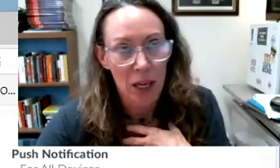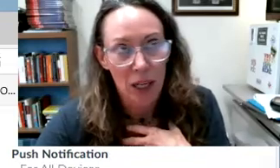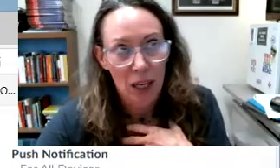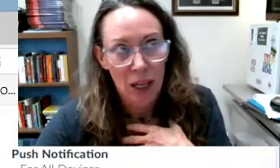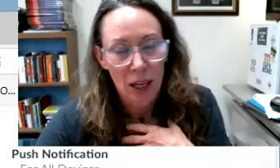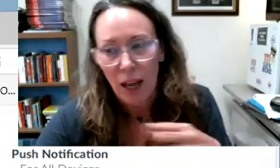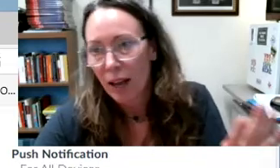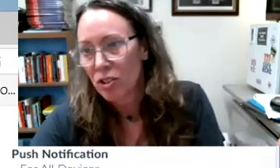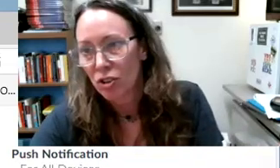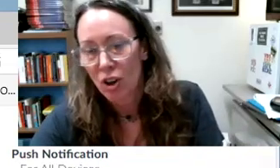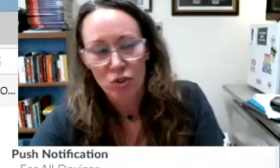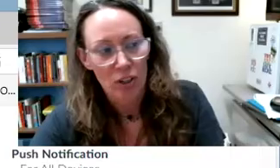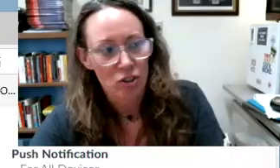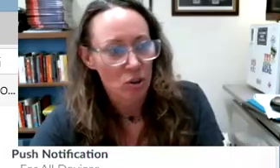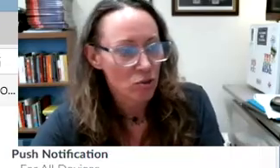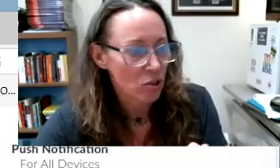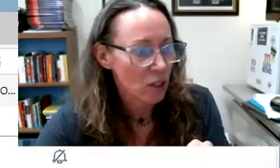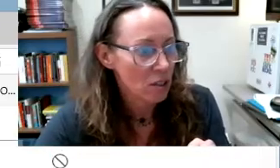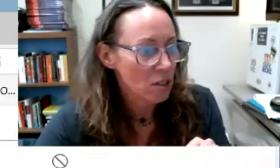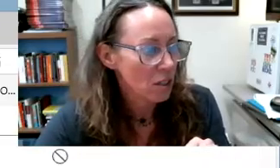but I have this turned on so I can show students